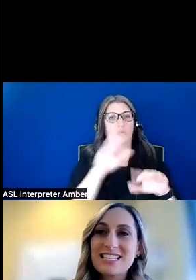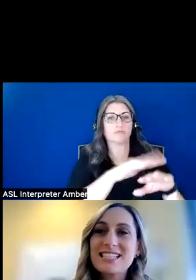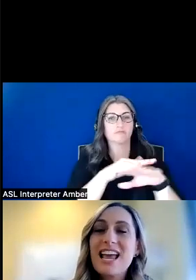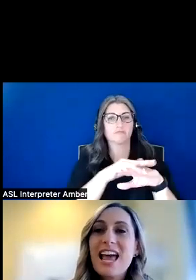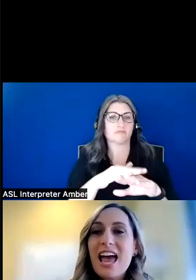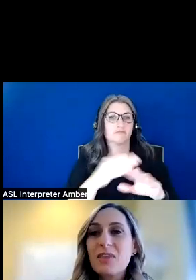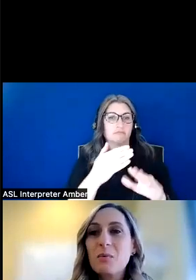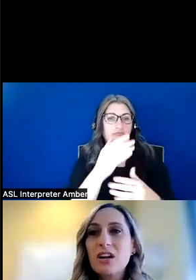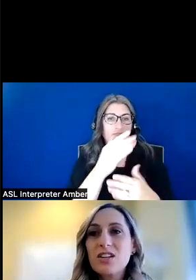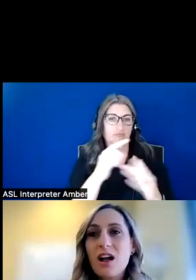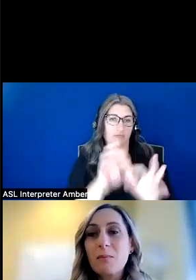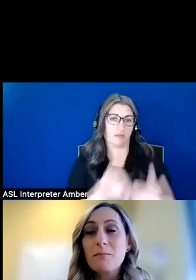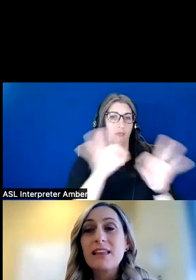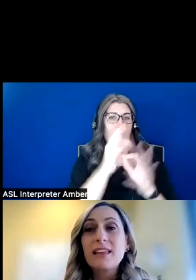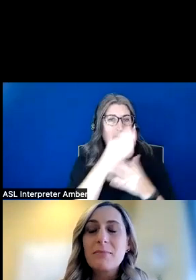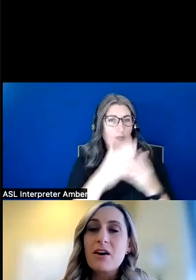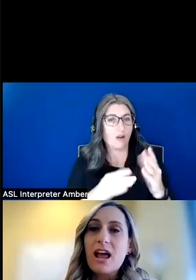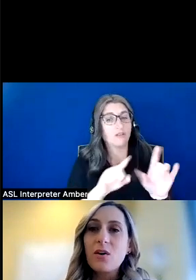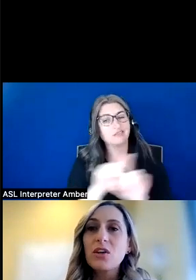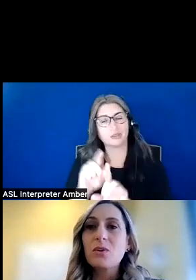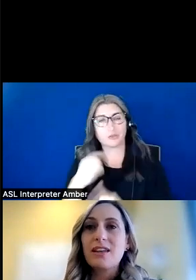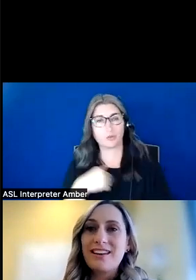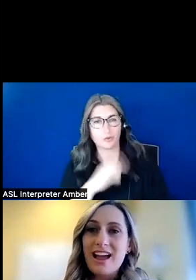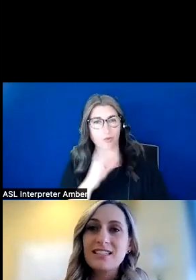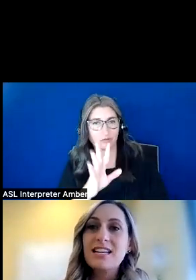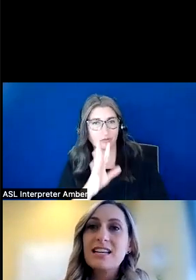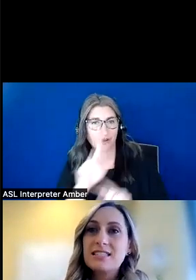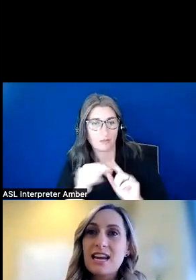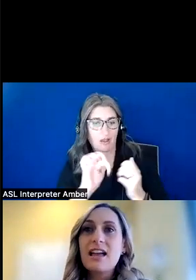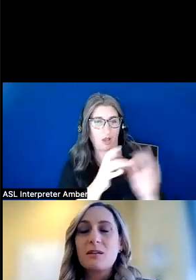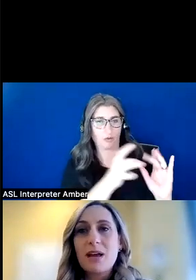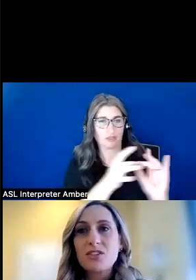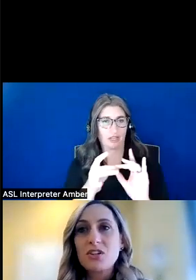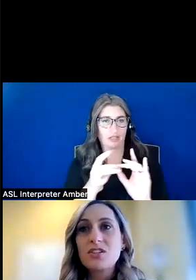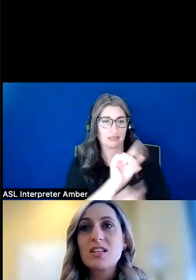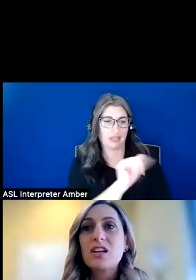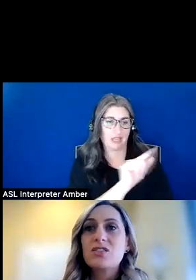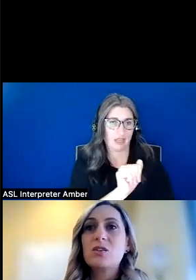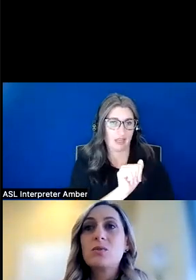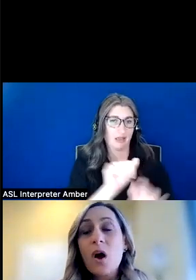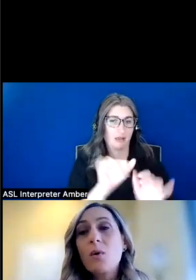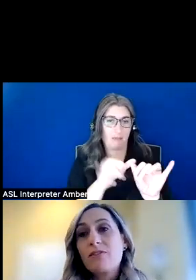Then we're going to talk mainly about: How do you connect data and measures to know if